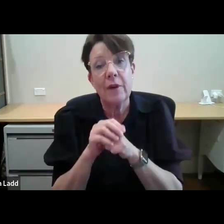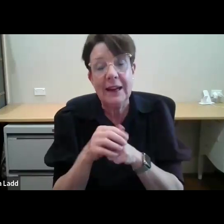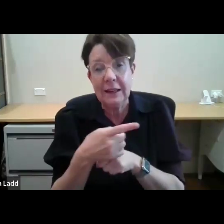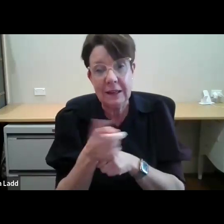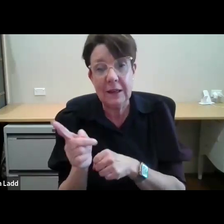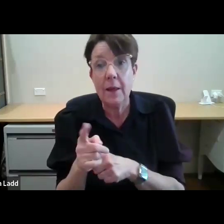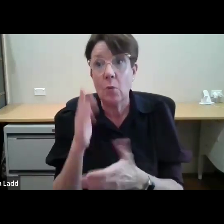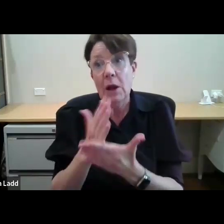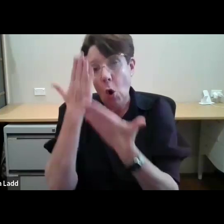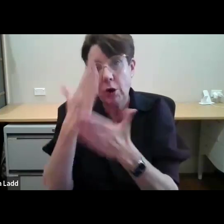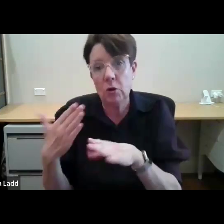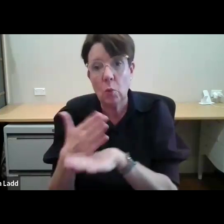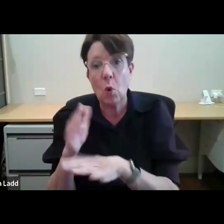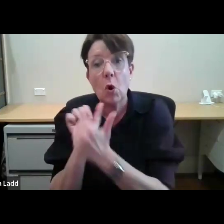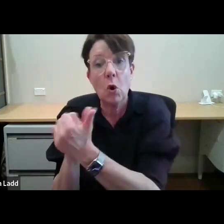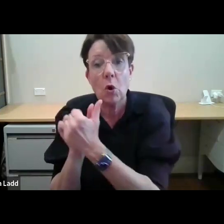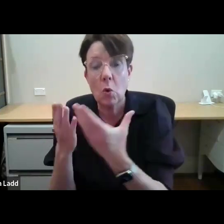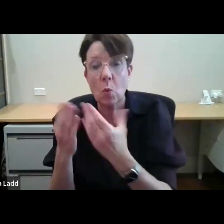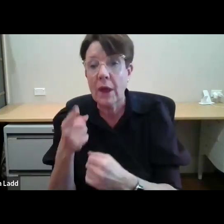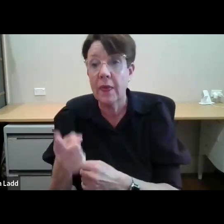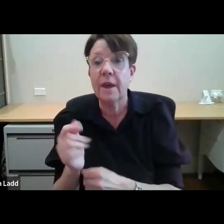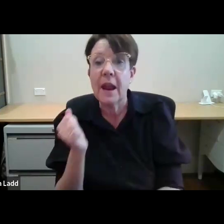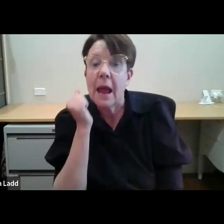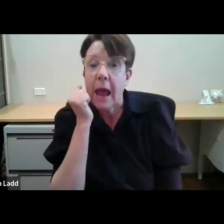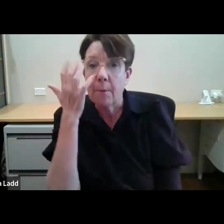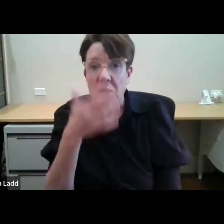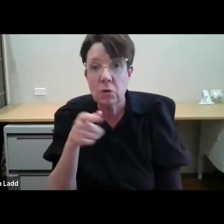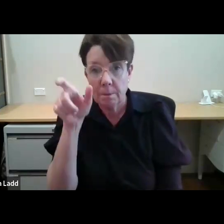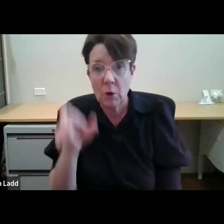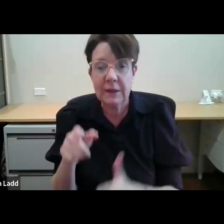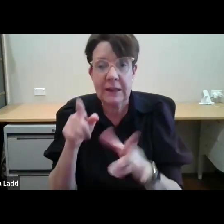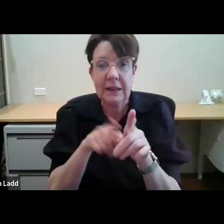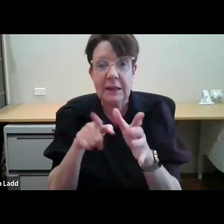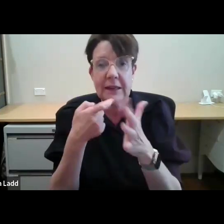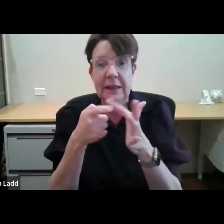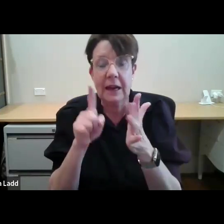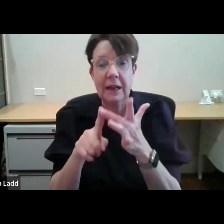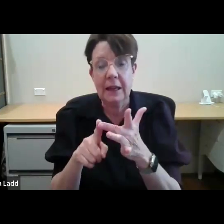and he tells me his philosophy